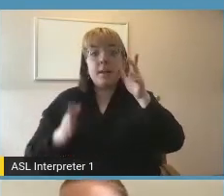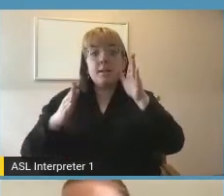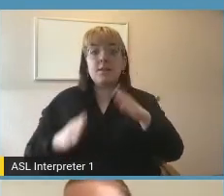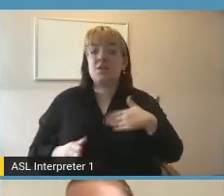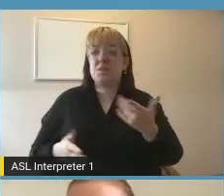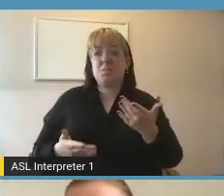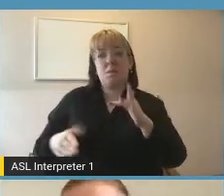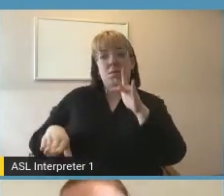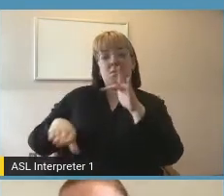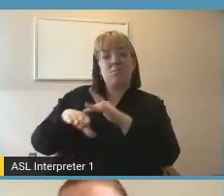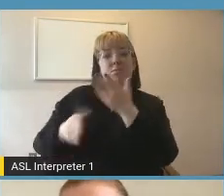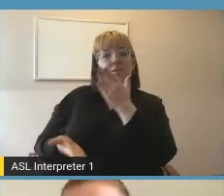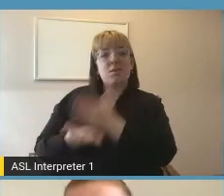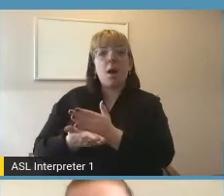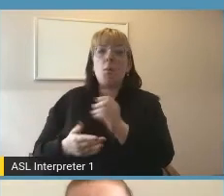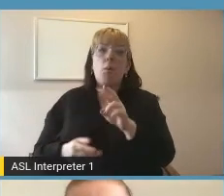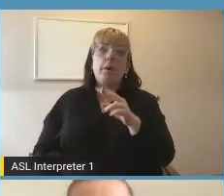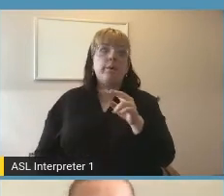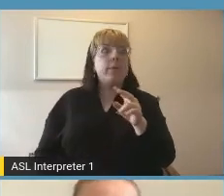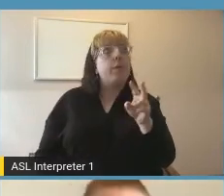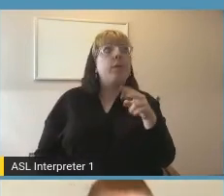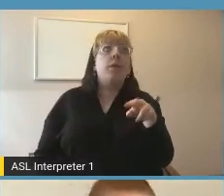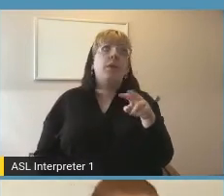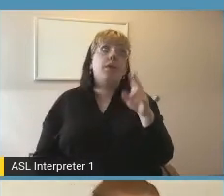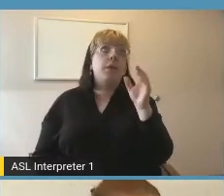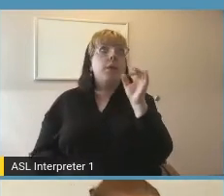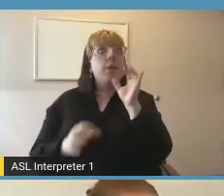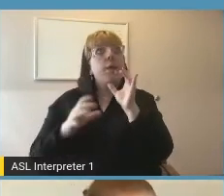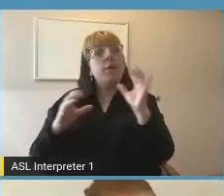So if you -- and sometimes it can even be good to think of three-minute sections is